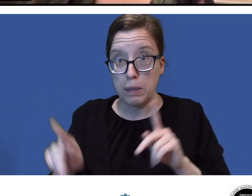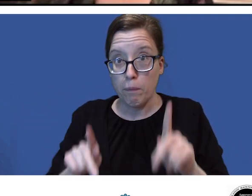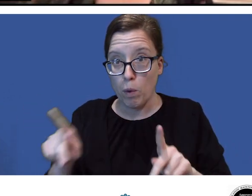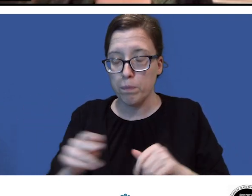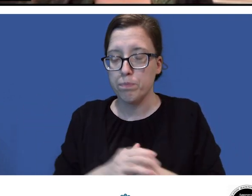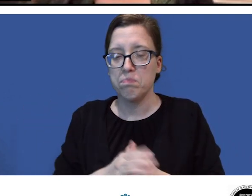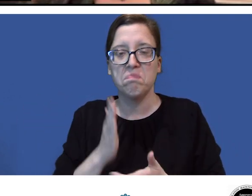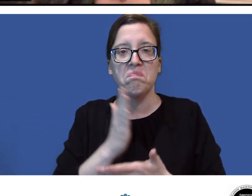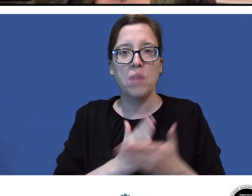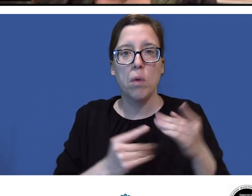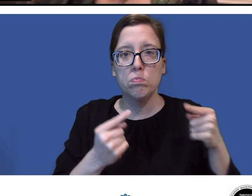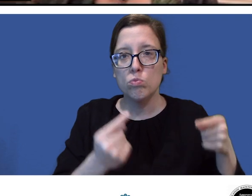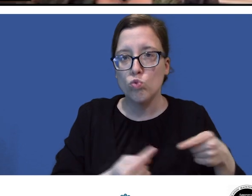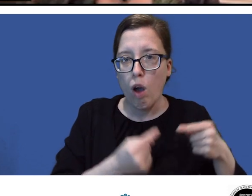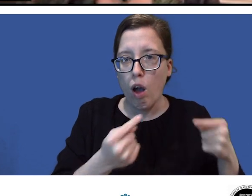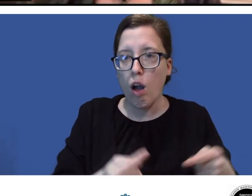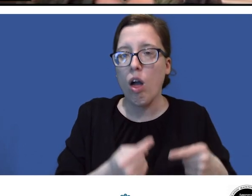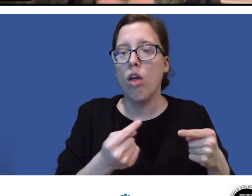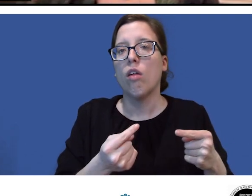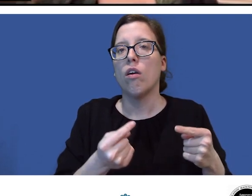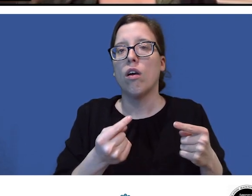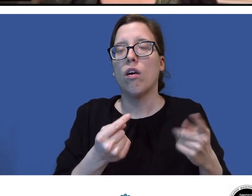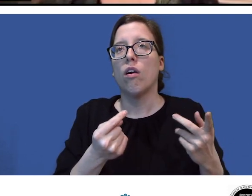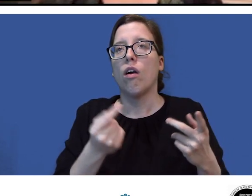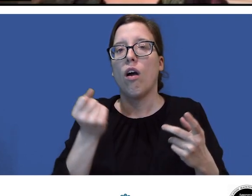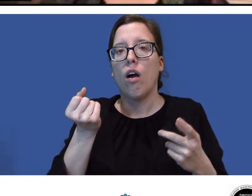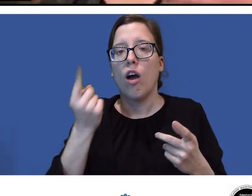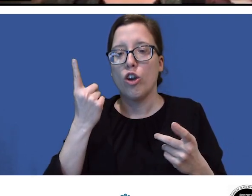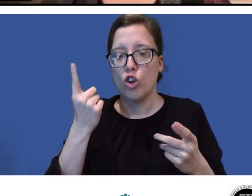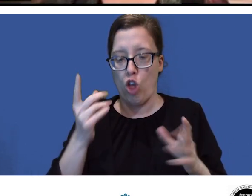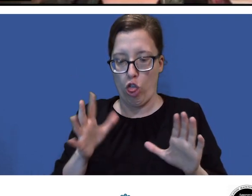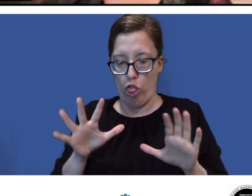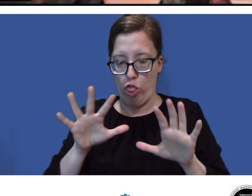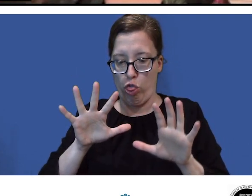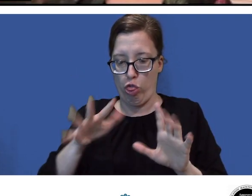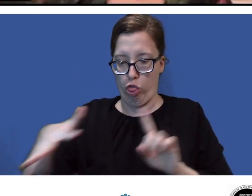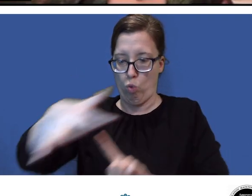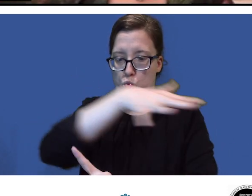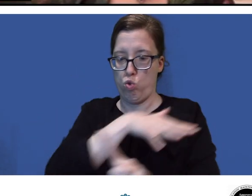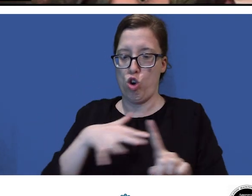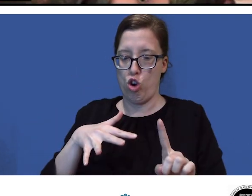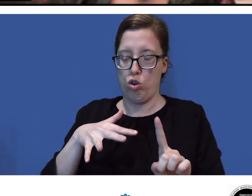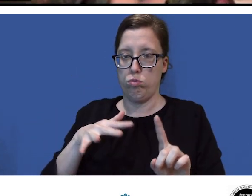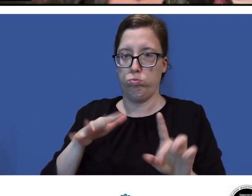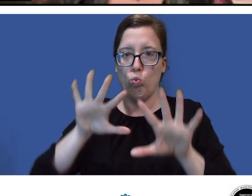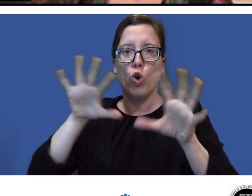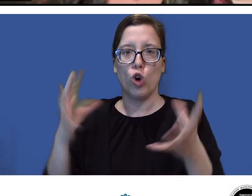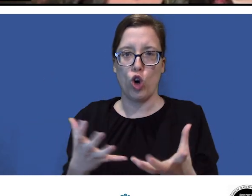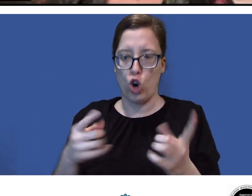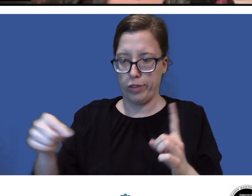understanding the world around them. When your senses are distorted, missing,